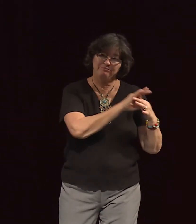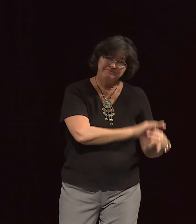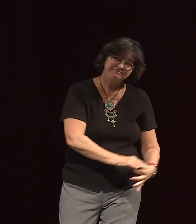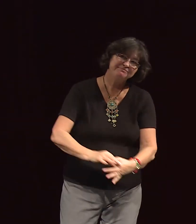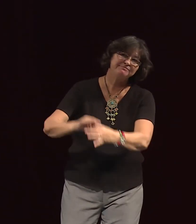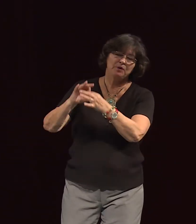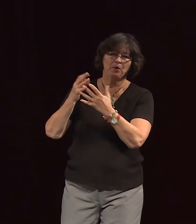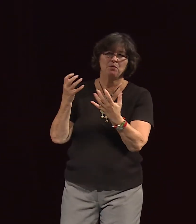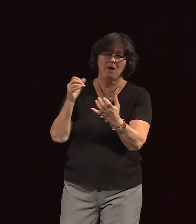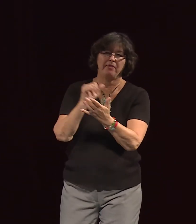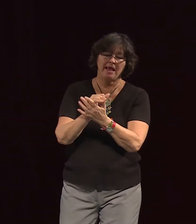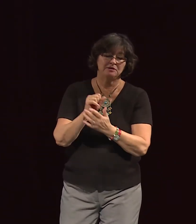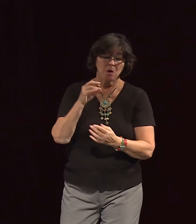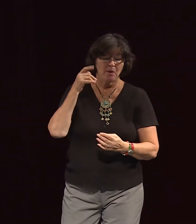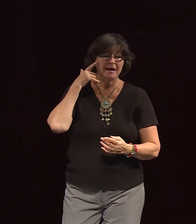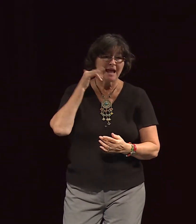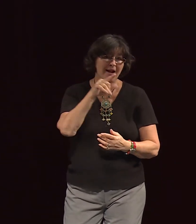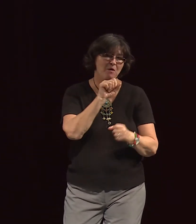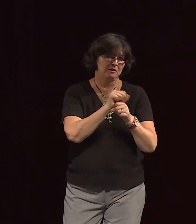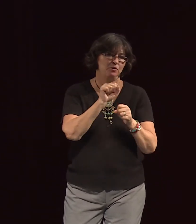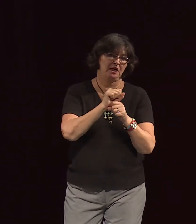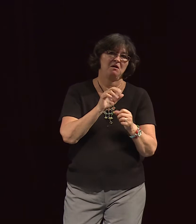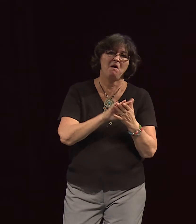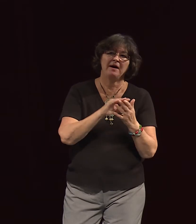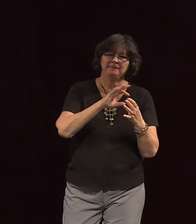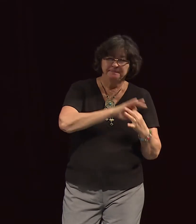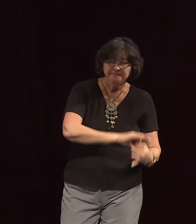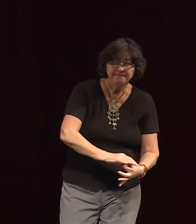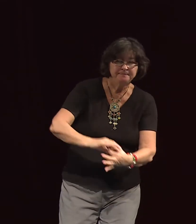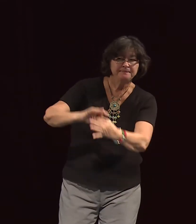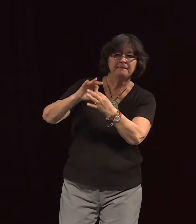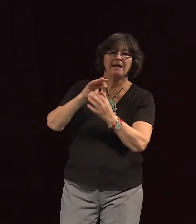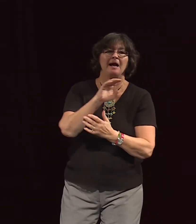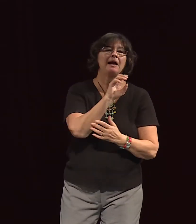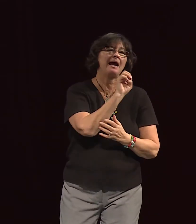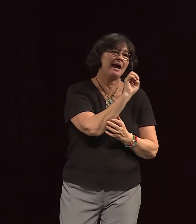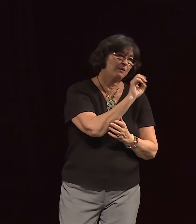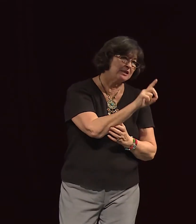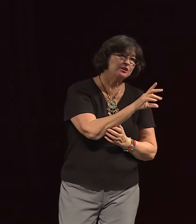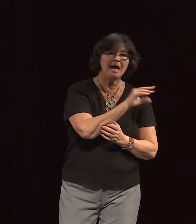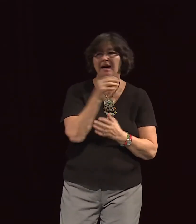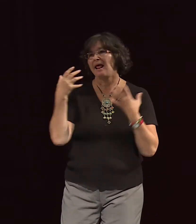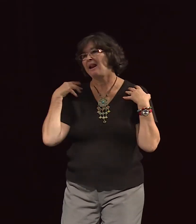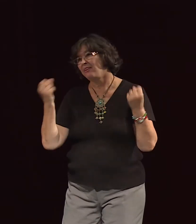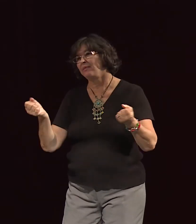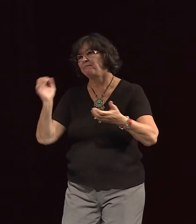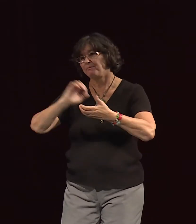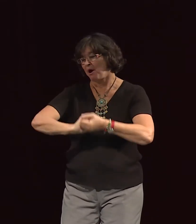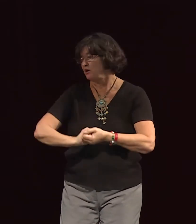and the information is lost. So we need to work diligently to make sure that the Health Department and the Department of Education